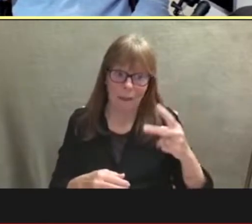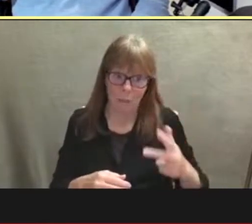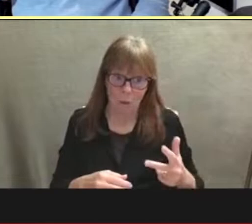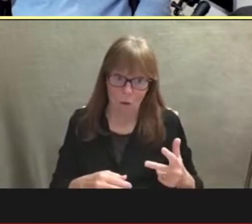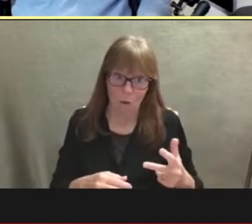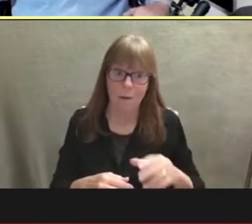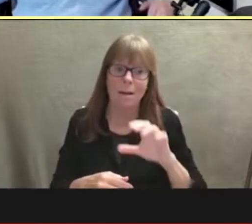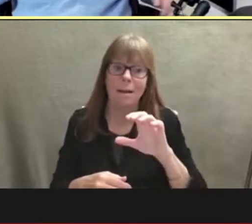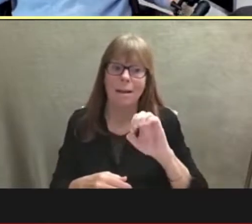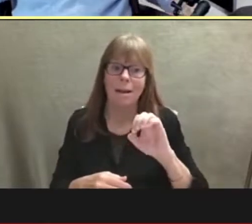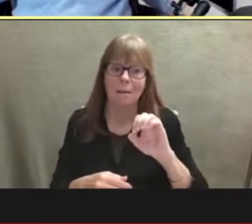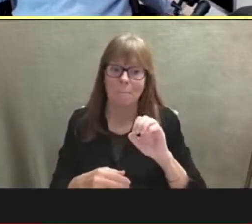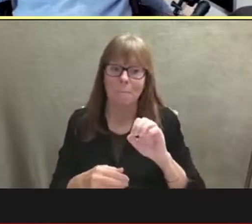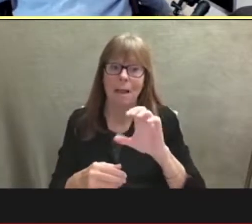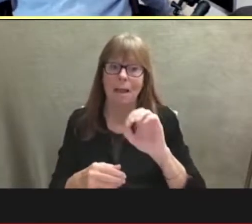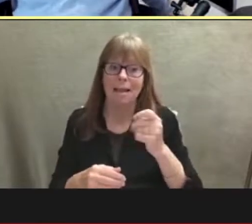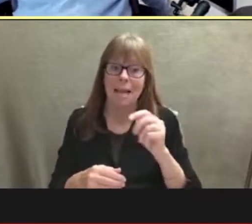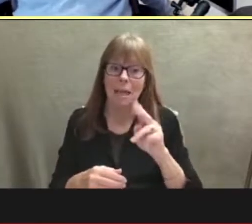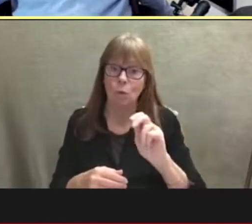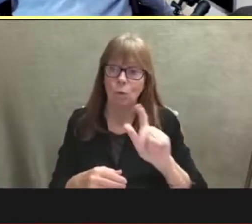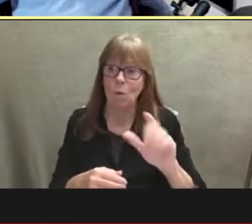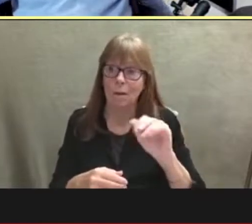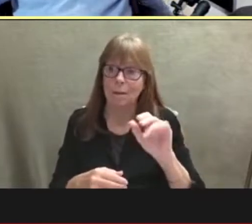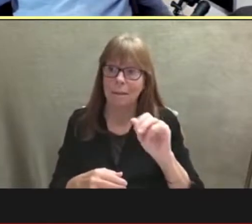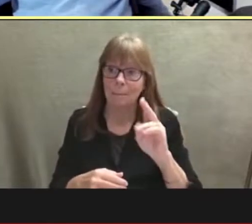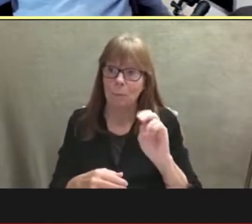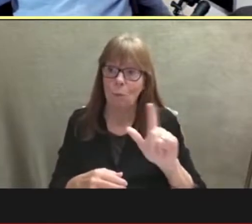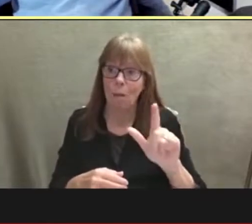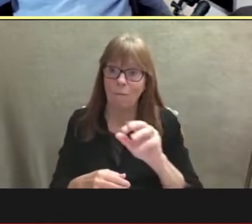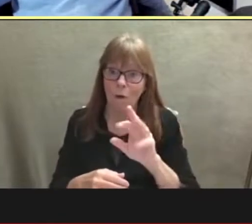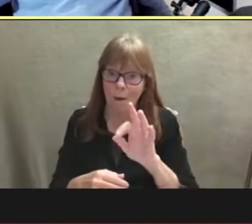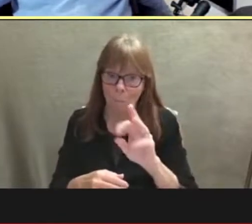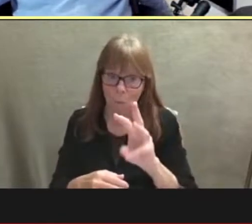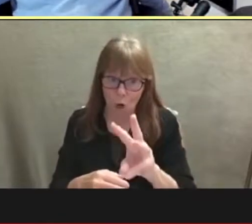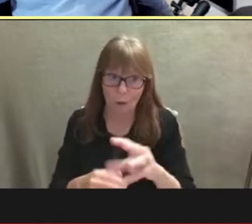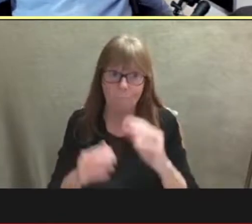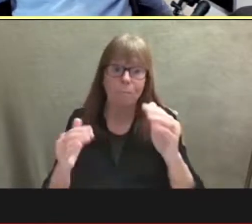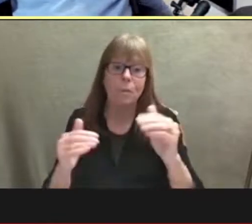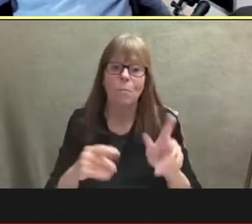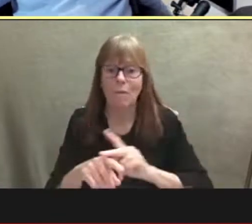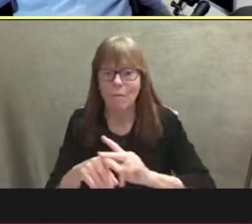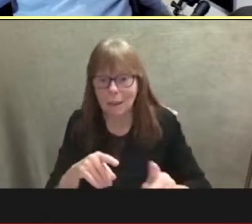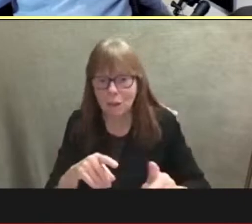Conceptual Frameworks on Disability”; second, “Professionalism and Patient-Centered Care”;